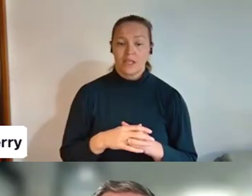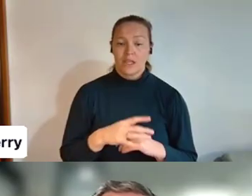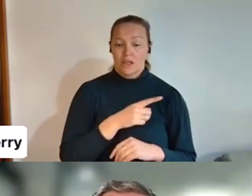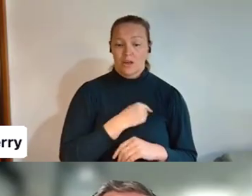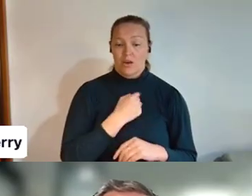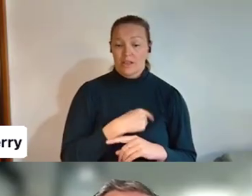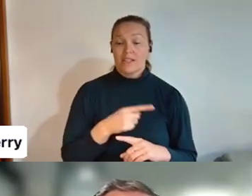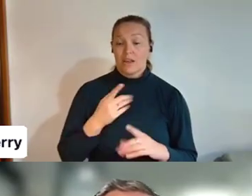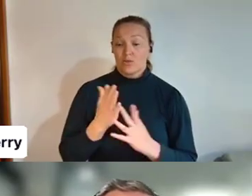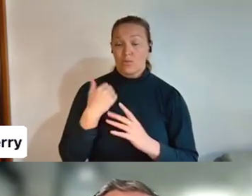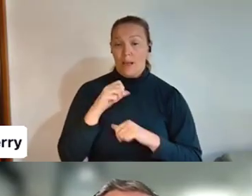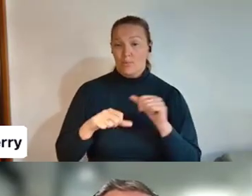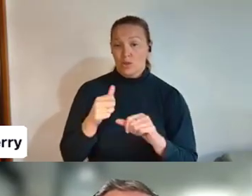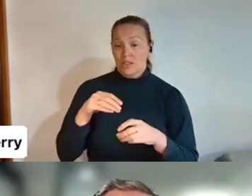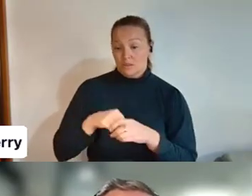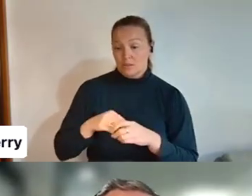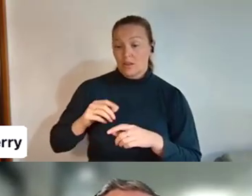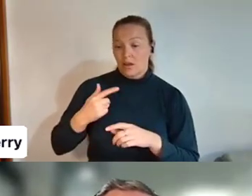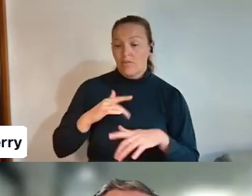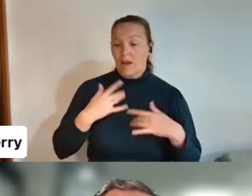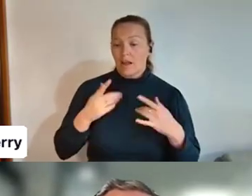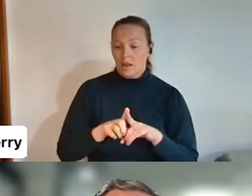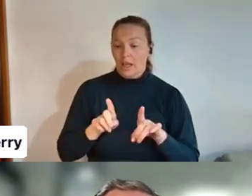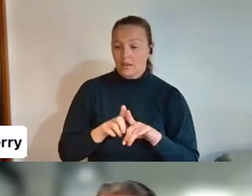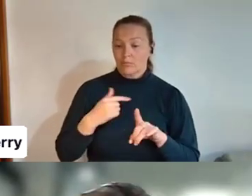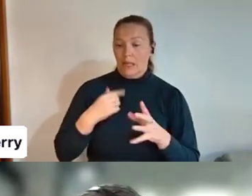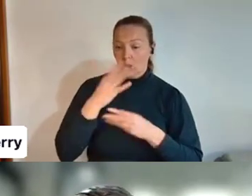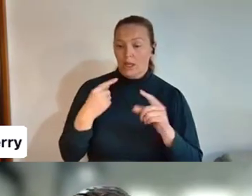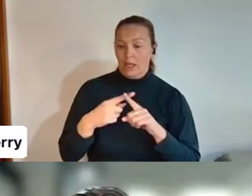parts of Auckland Council have been given a bit of a crash course in accessibility just by virtue